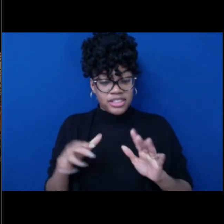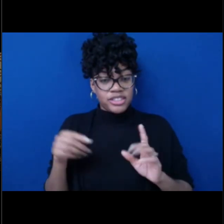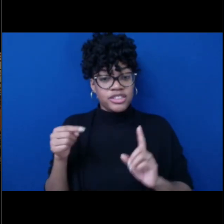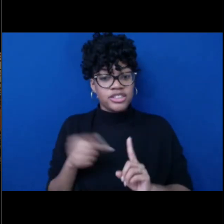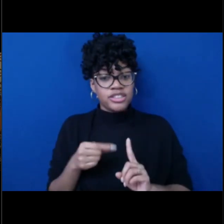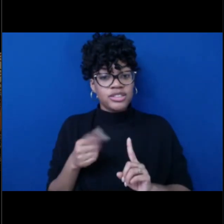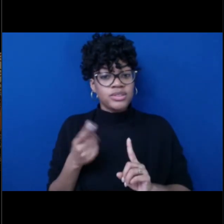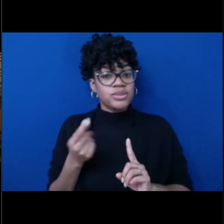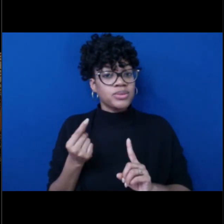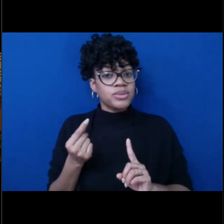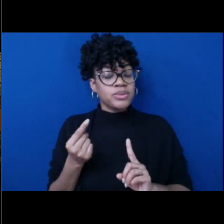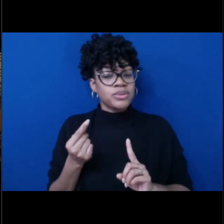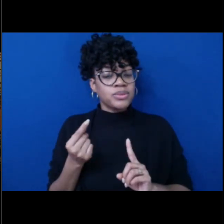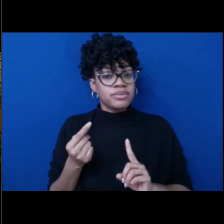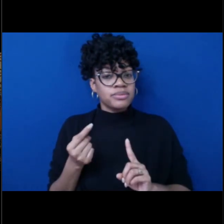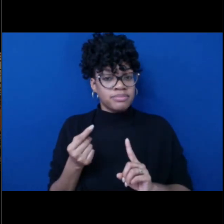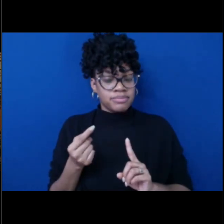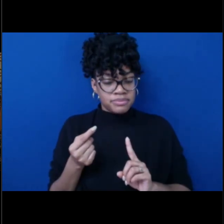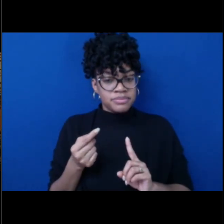just like our other coral polyps in the ocean,